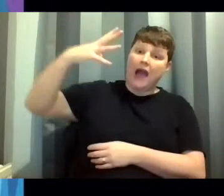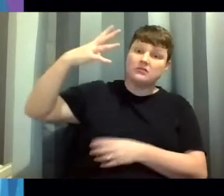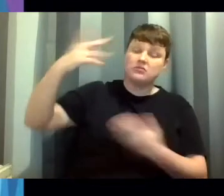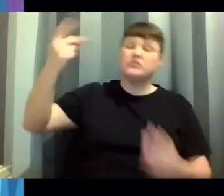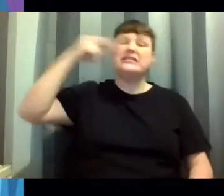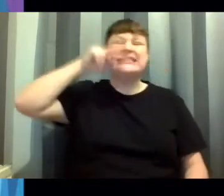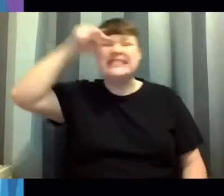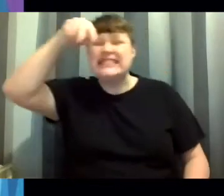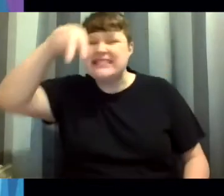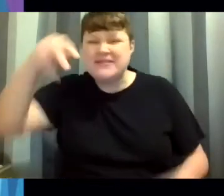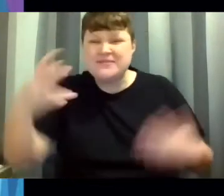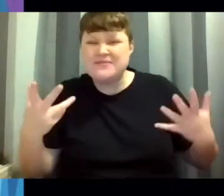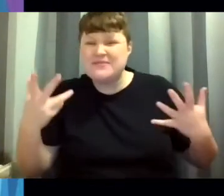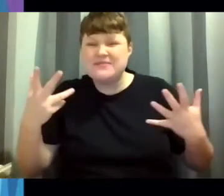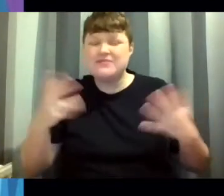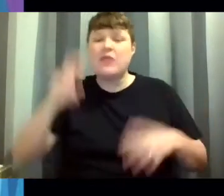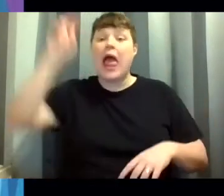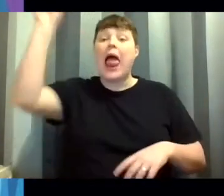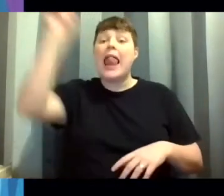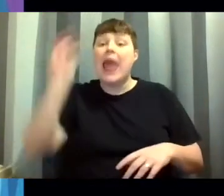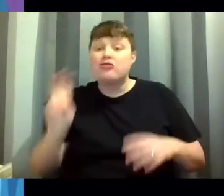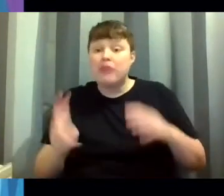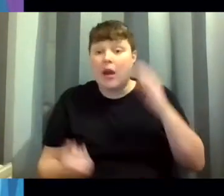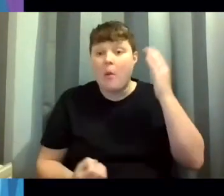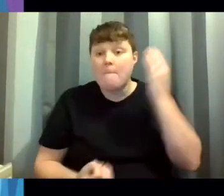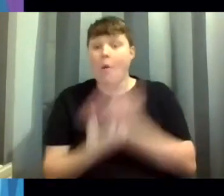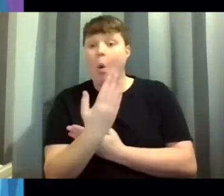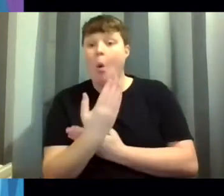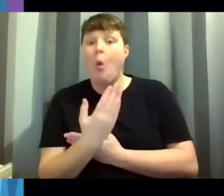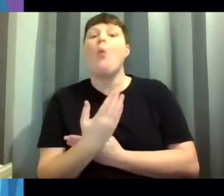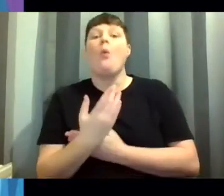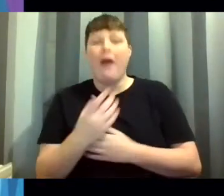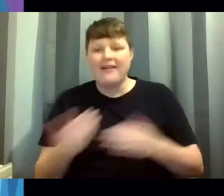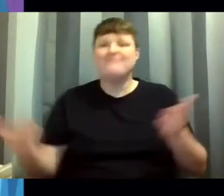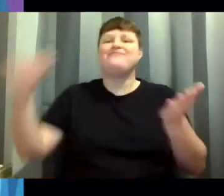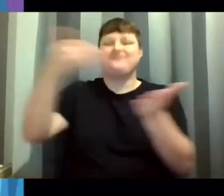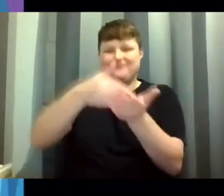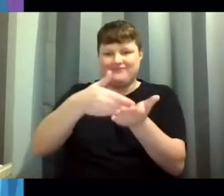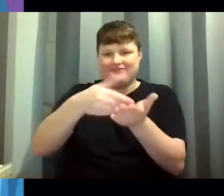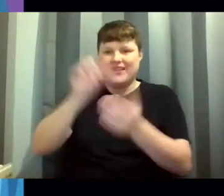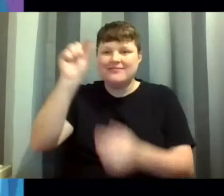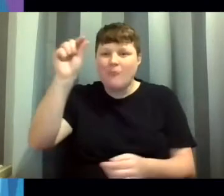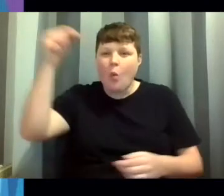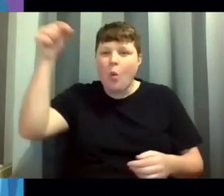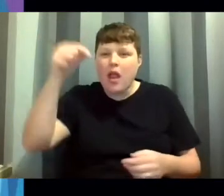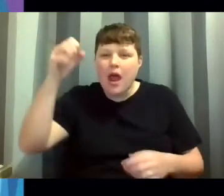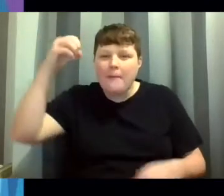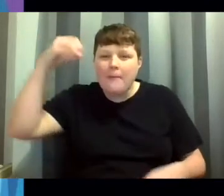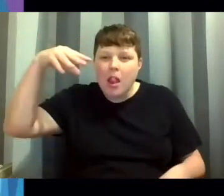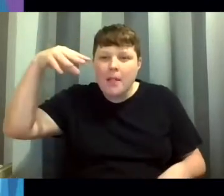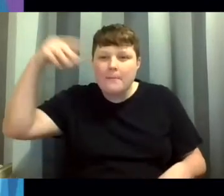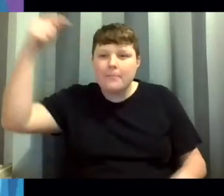With the invention of electric light they started adding a small filament bulb to the tip. However,